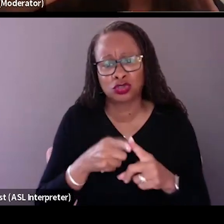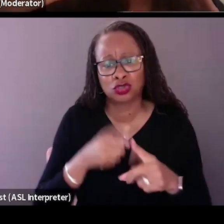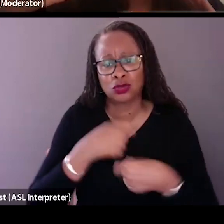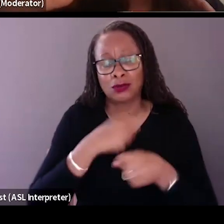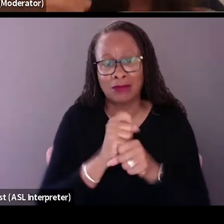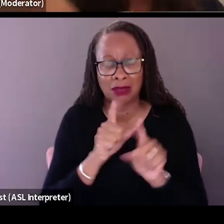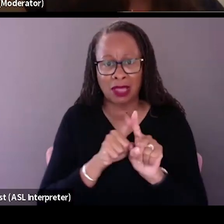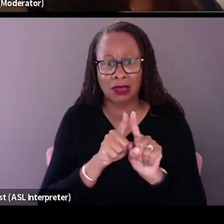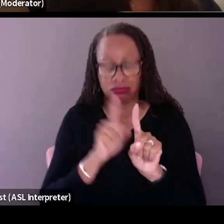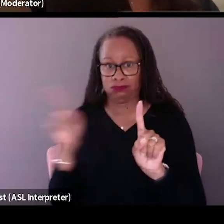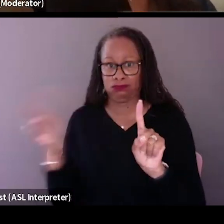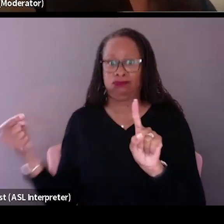in the making of this?